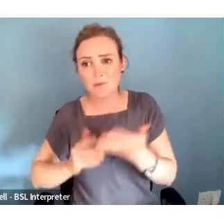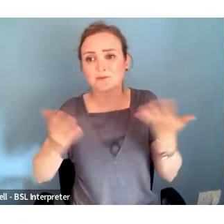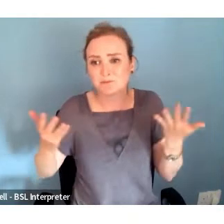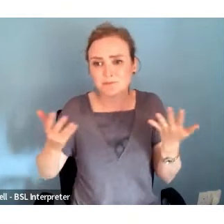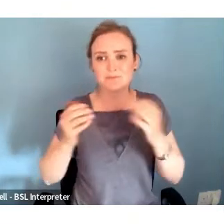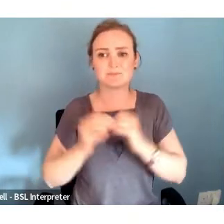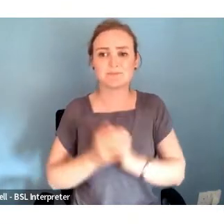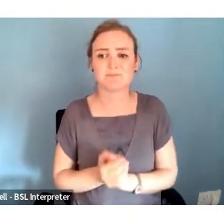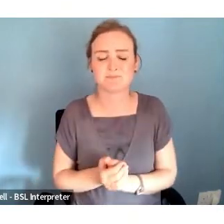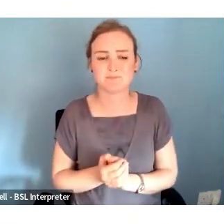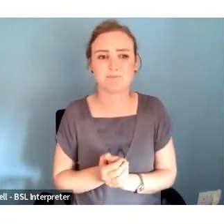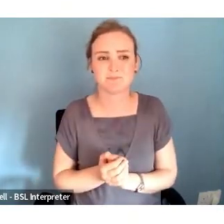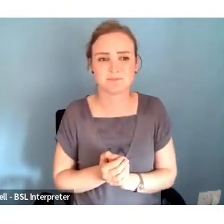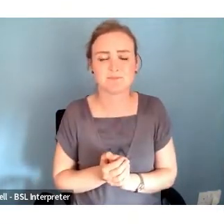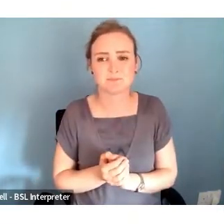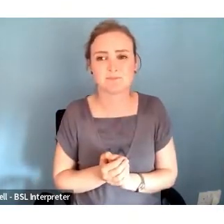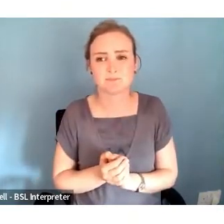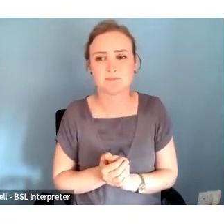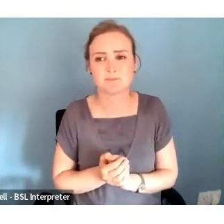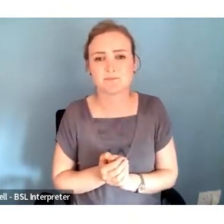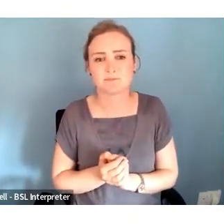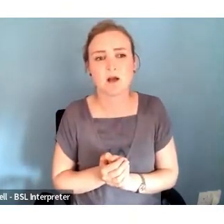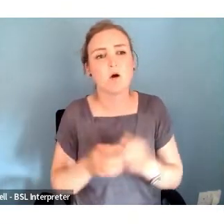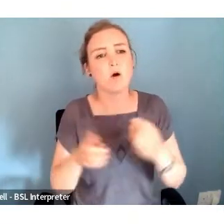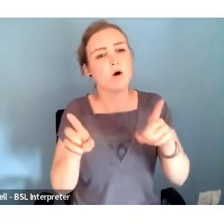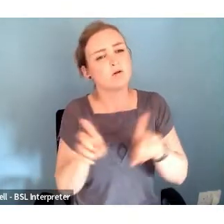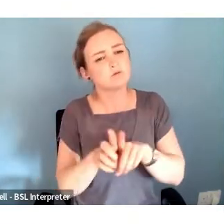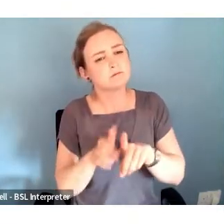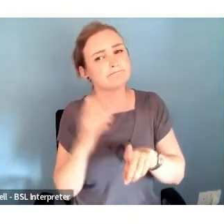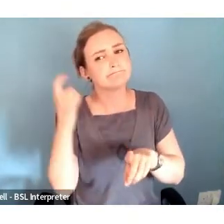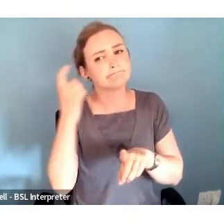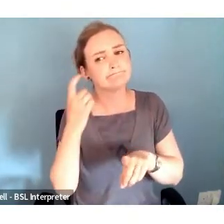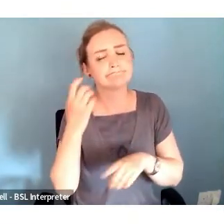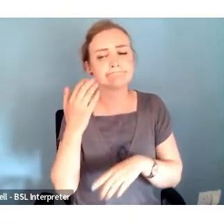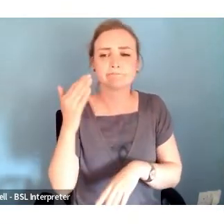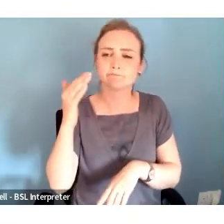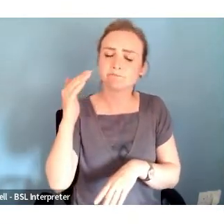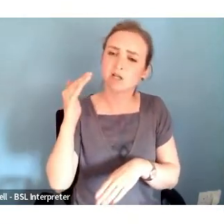quite a bit at Evenbreak is job carving. Often will E. you will have a job and most